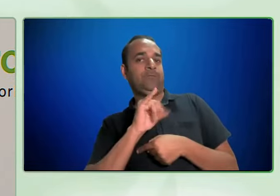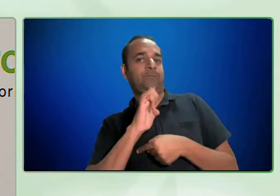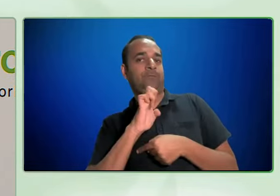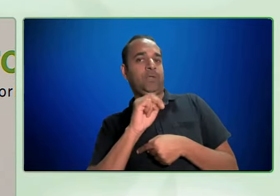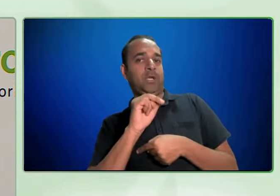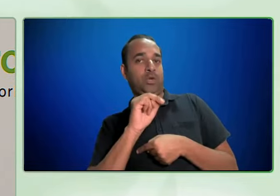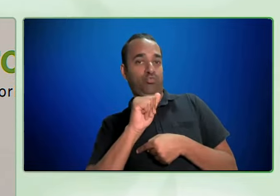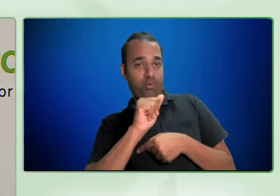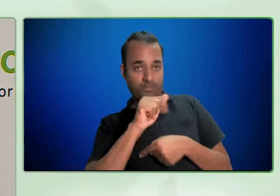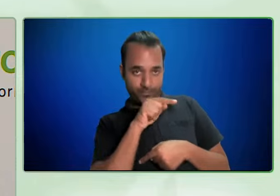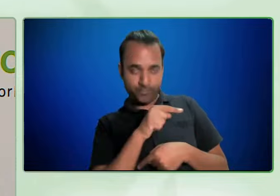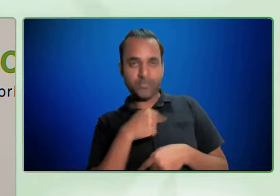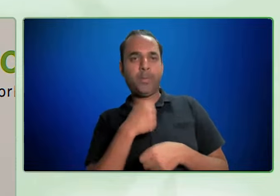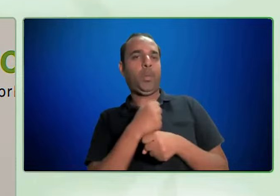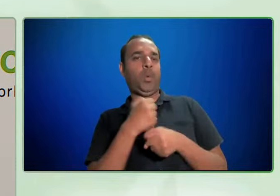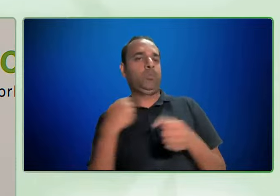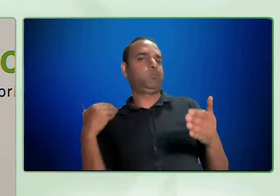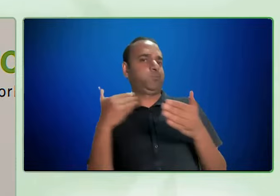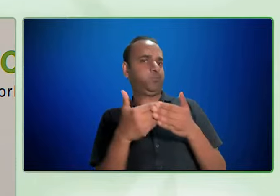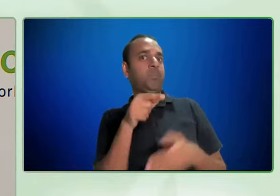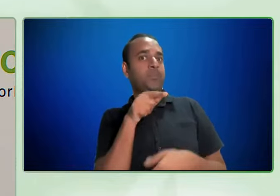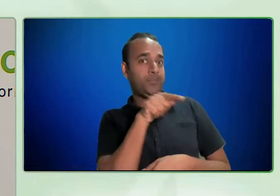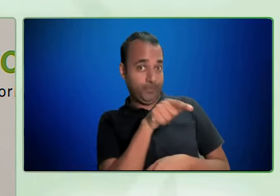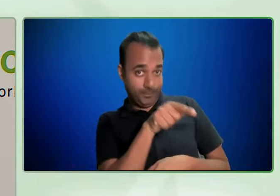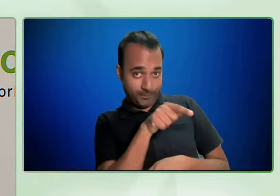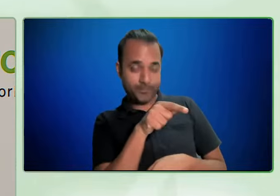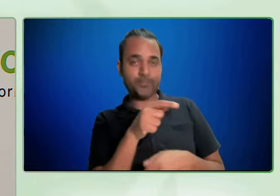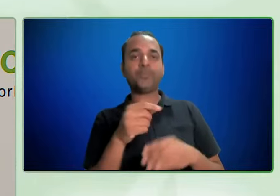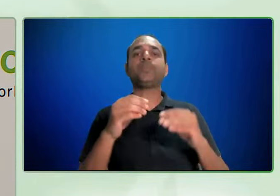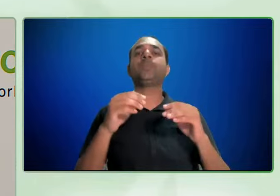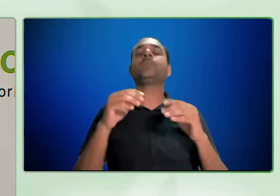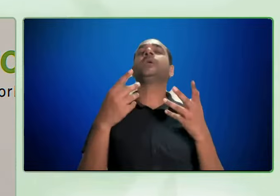which was very new at that time. No HTML or internet.